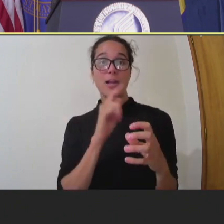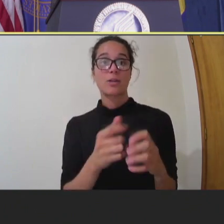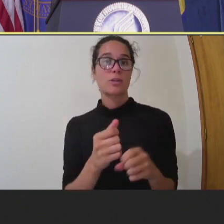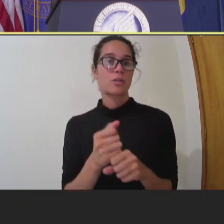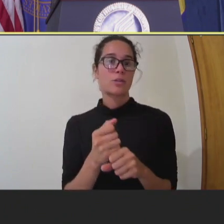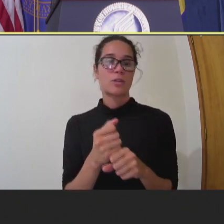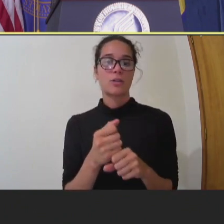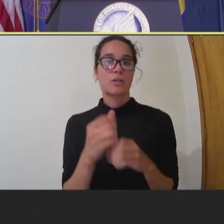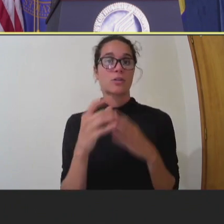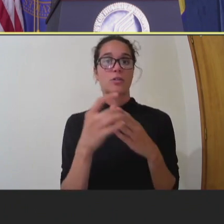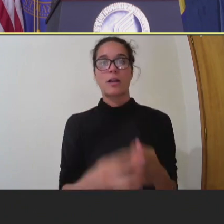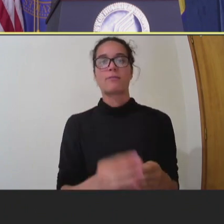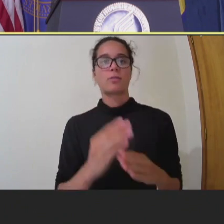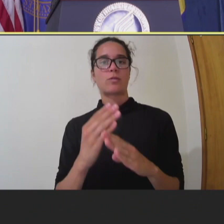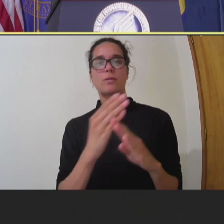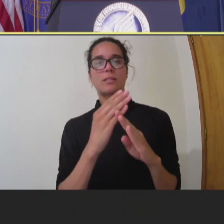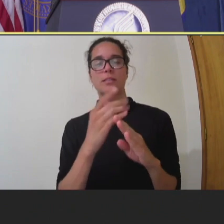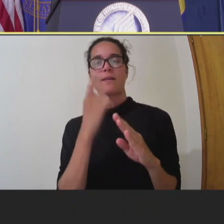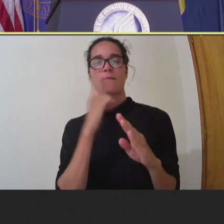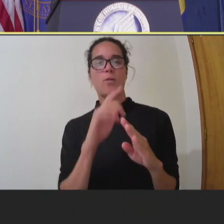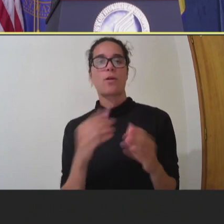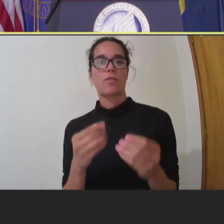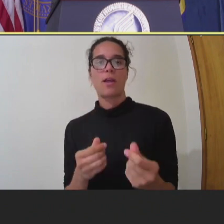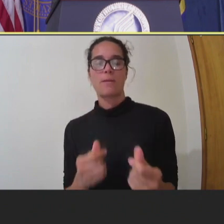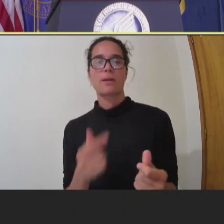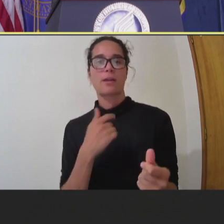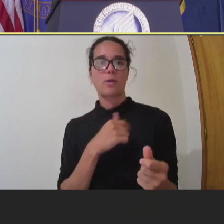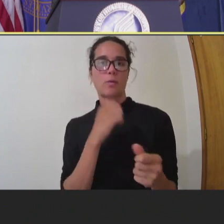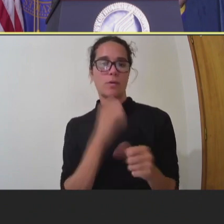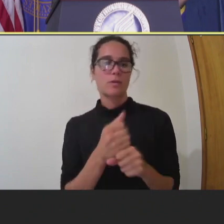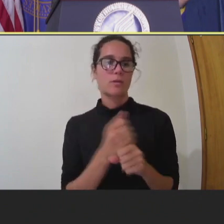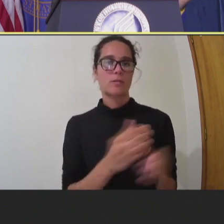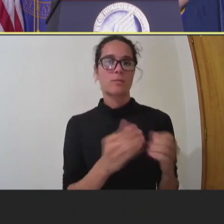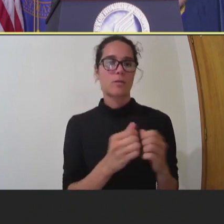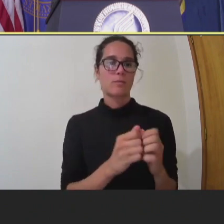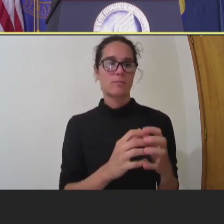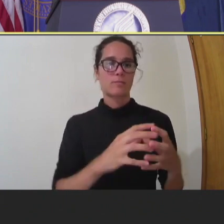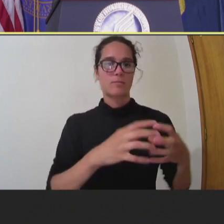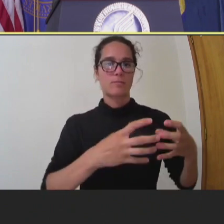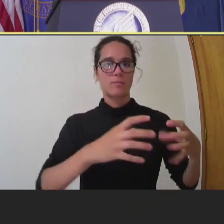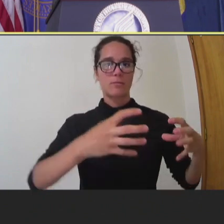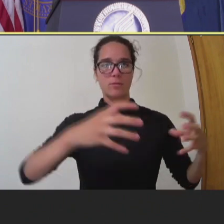drives metastases, and drives a recurrence that may happen subsequent to treatment.